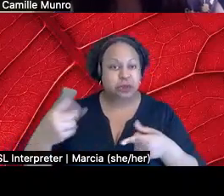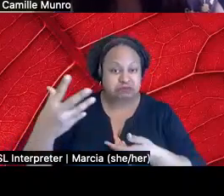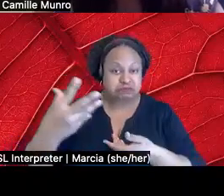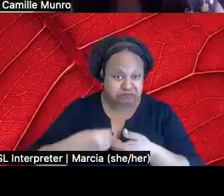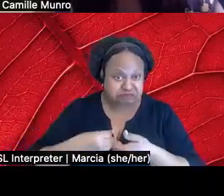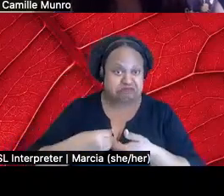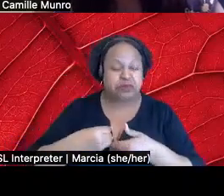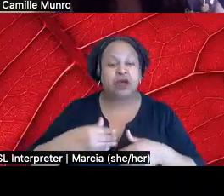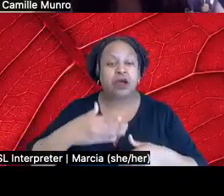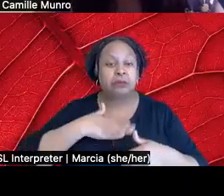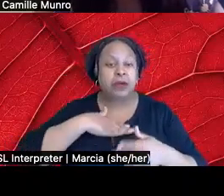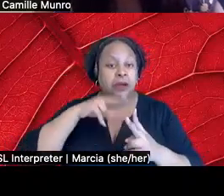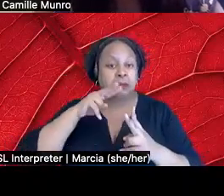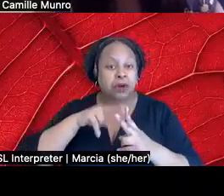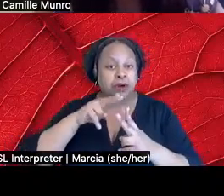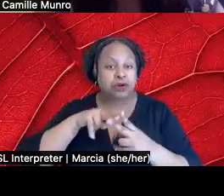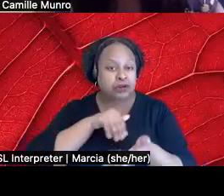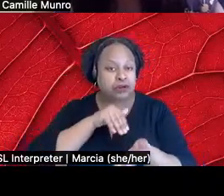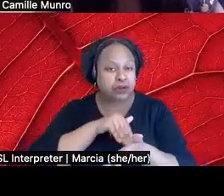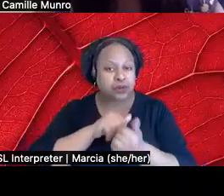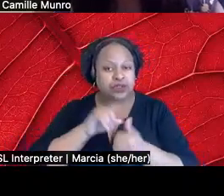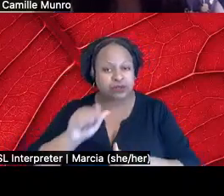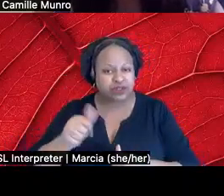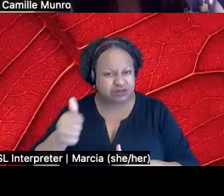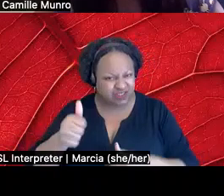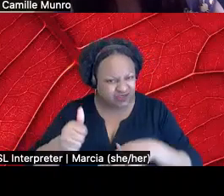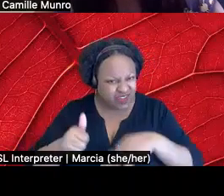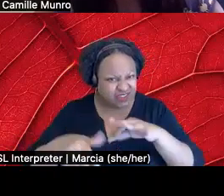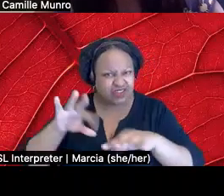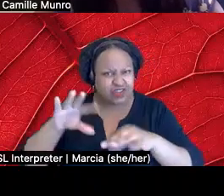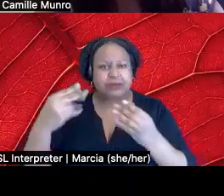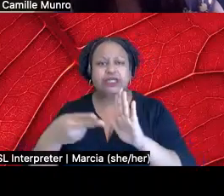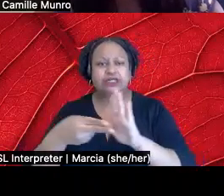and they are finding a lot of stigma related to program director assuming